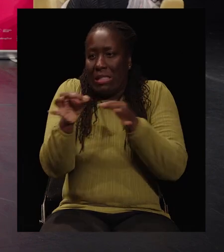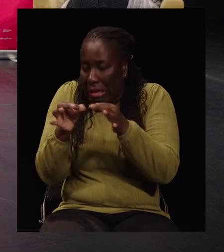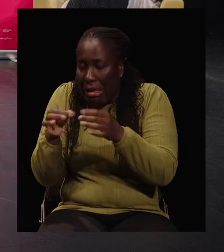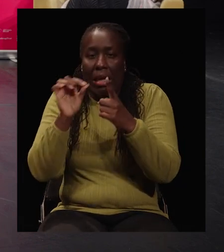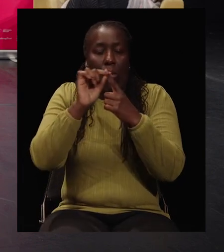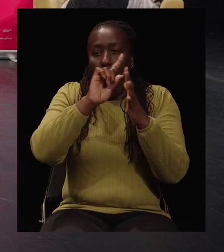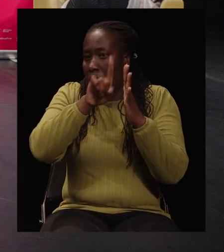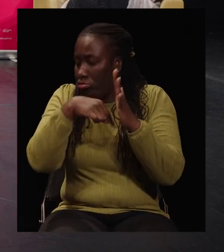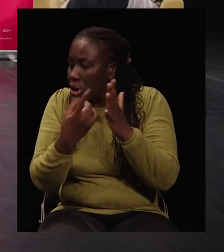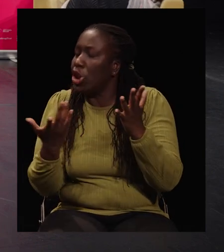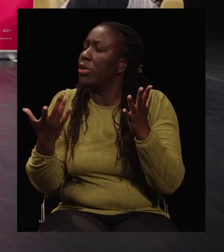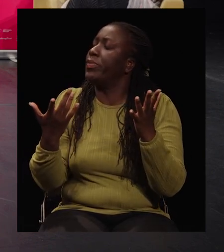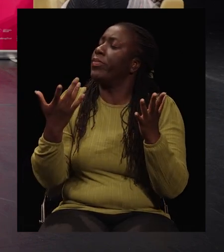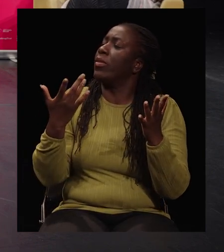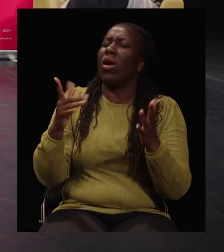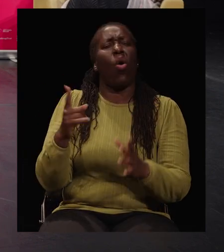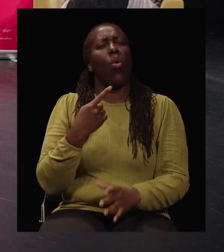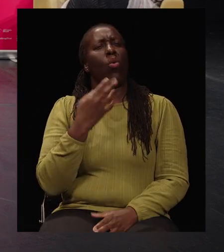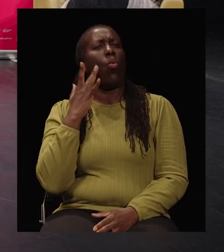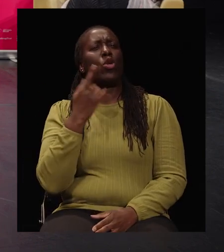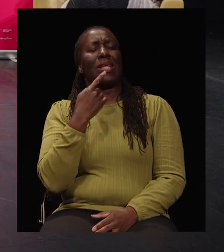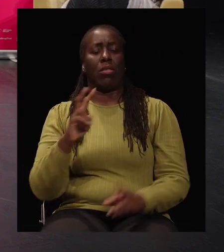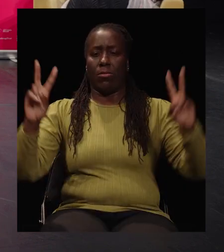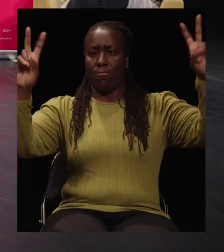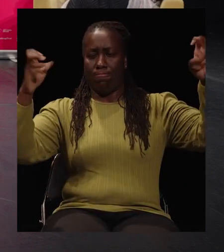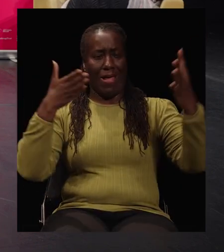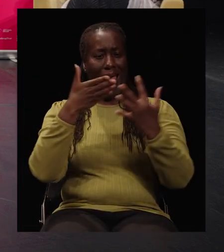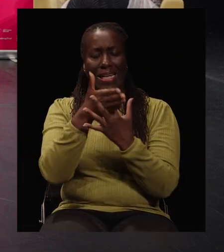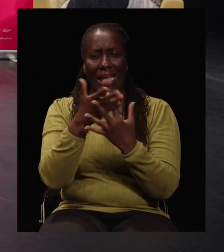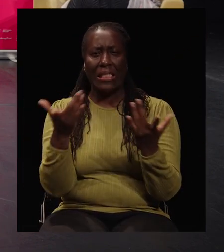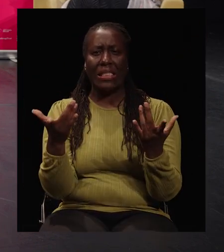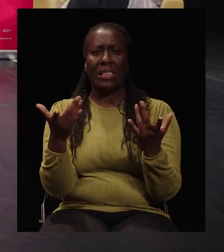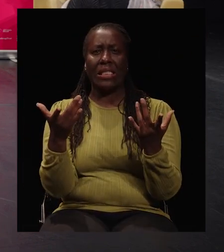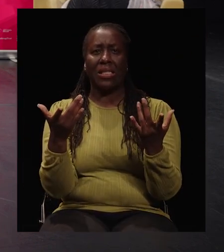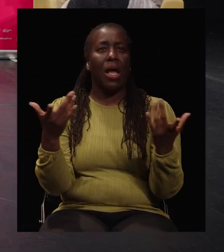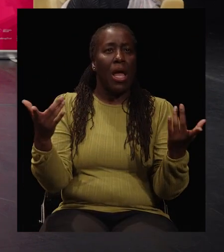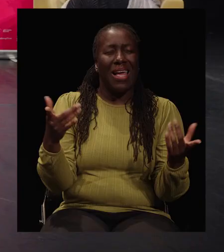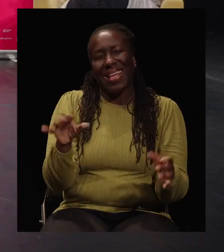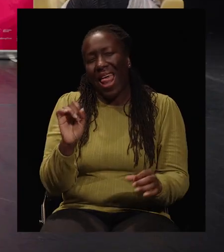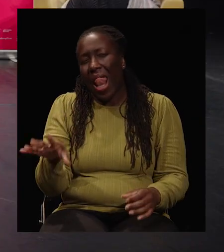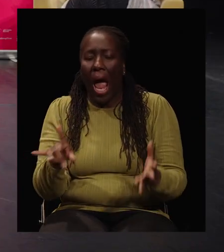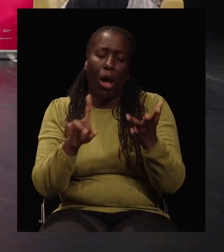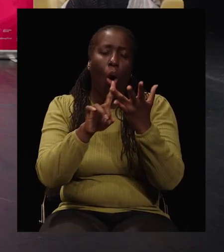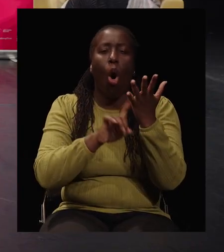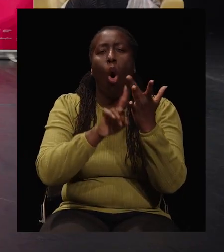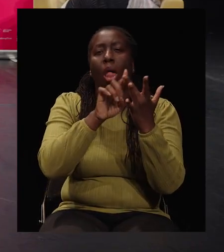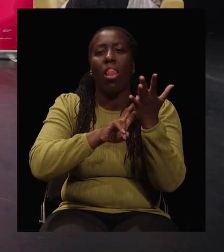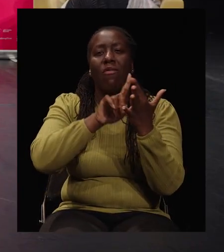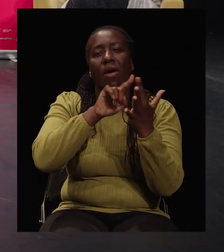And when we talk about access, do you think sometimes it can sound like, I guess a bit like Oliver, the begging bowl, please, sir, can I have some more? Oh yeah, I hate that. Do you think we need